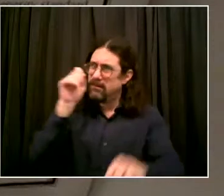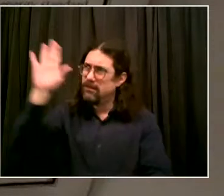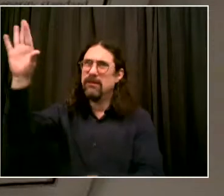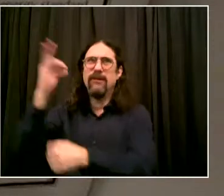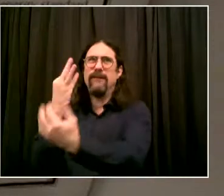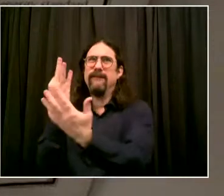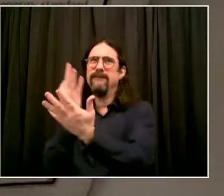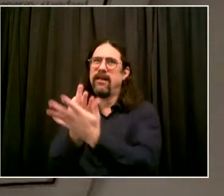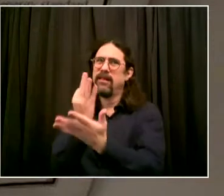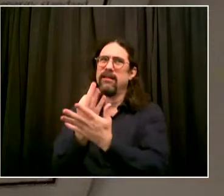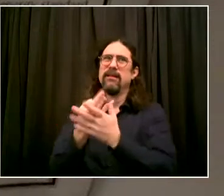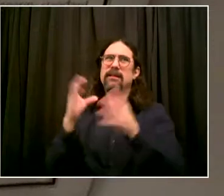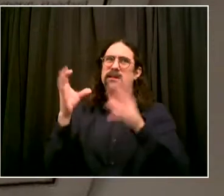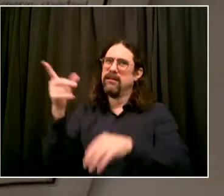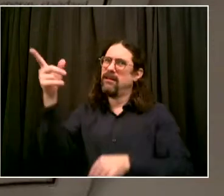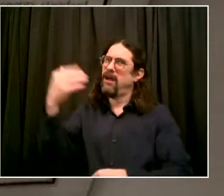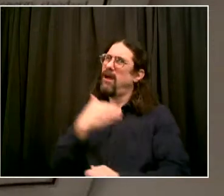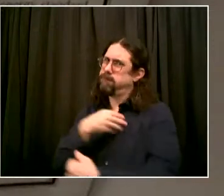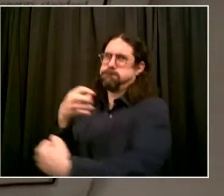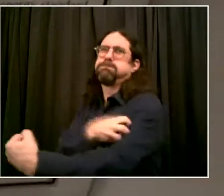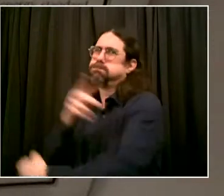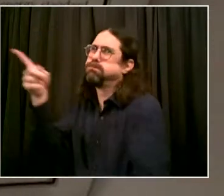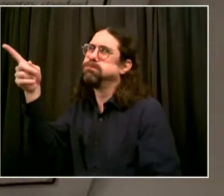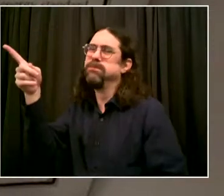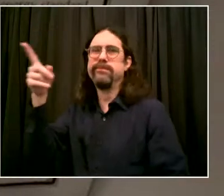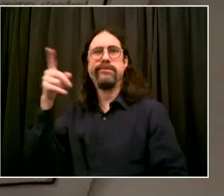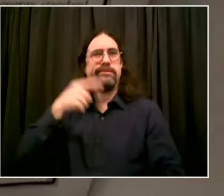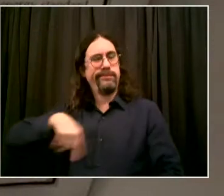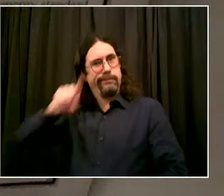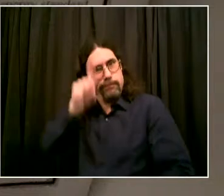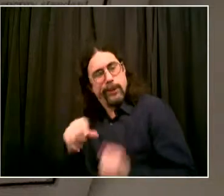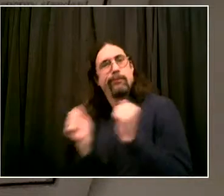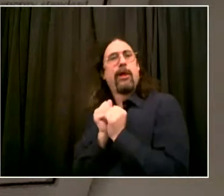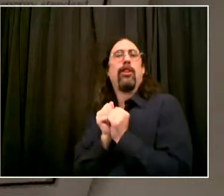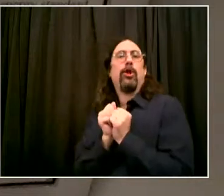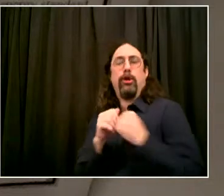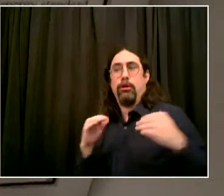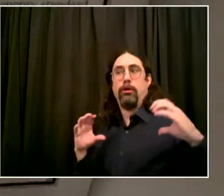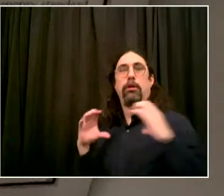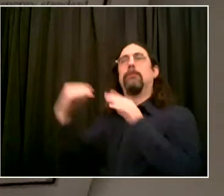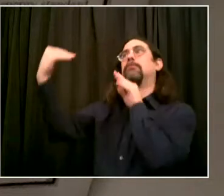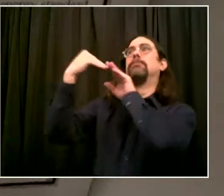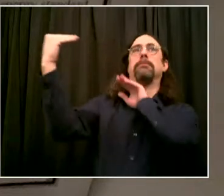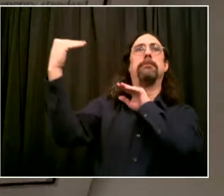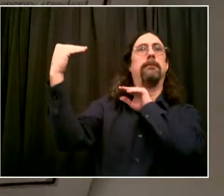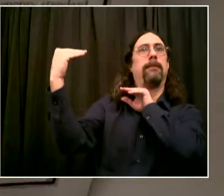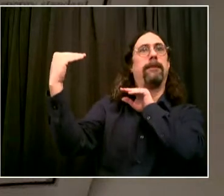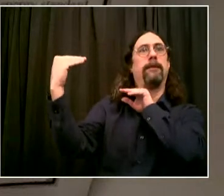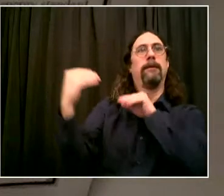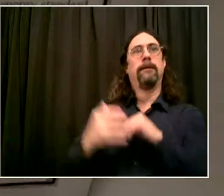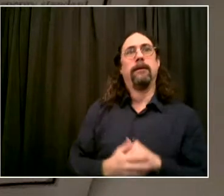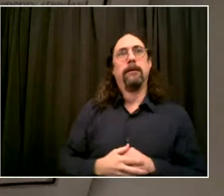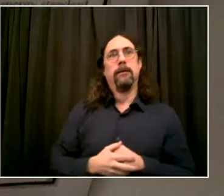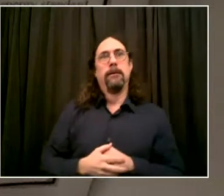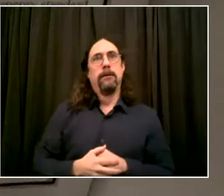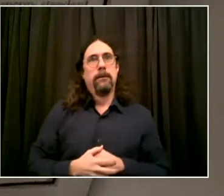CITY CAN EXERT AN NEW YORK CITY HAS DONE THAT. NEW YORK CITY